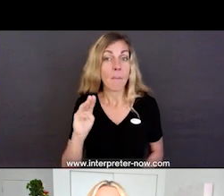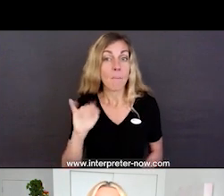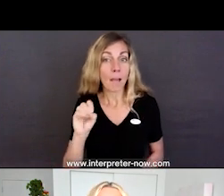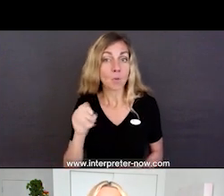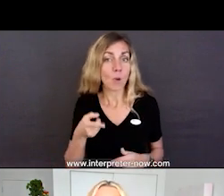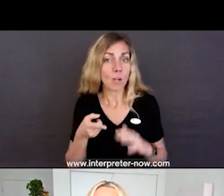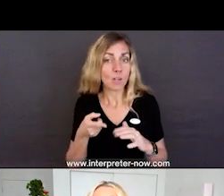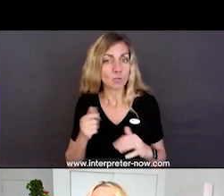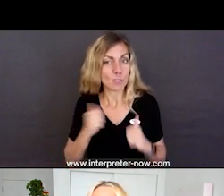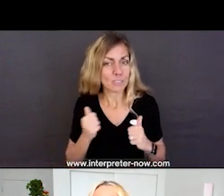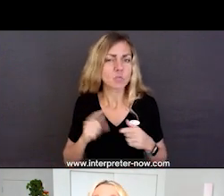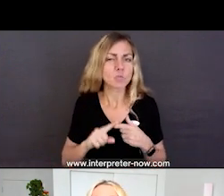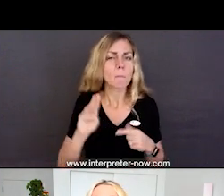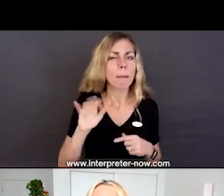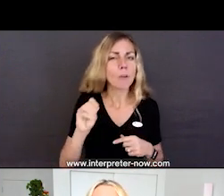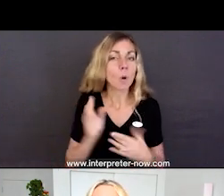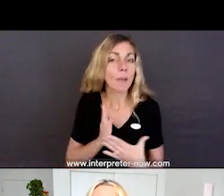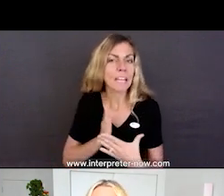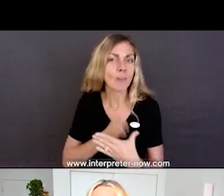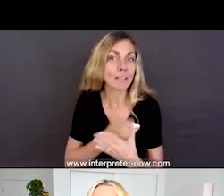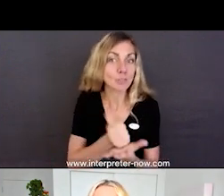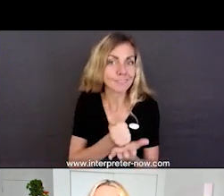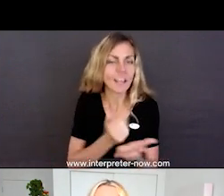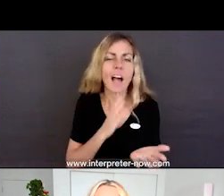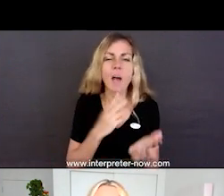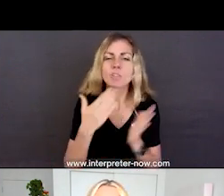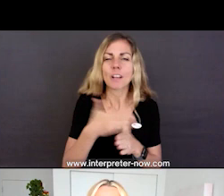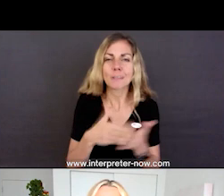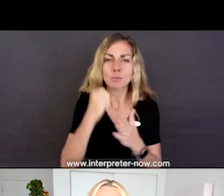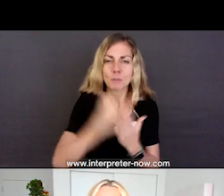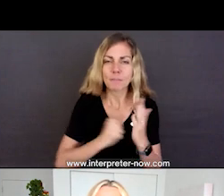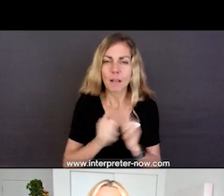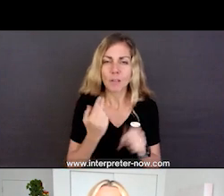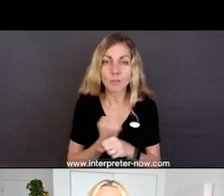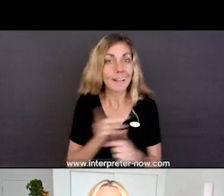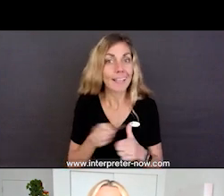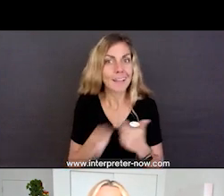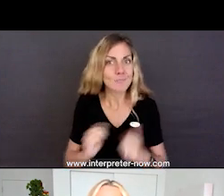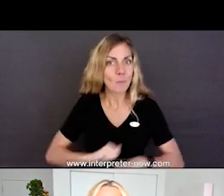We'll move from microaggressions to micro-interventions, and I'll share some scripts that you can use,